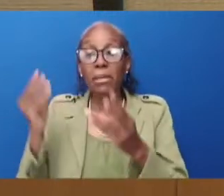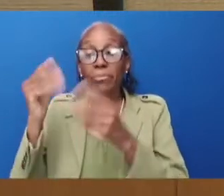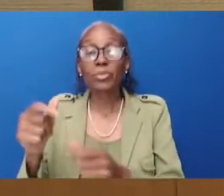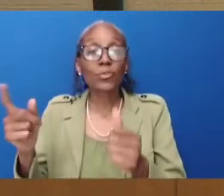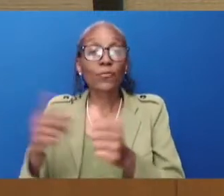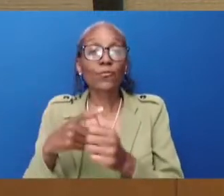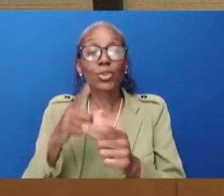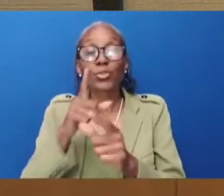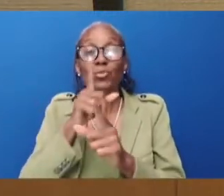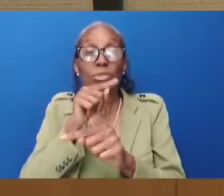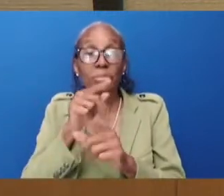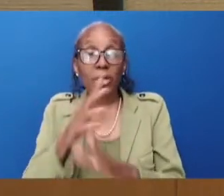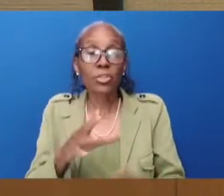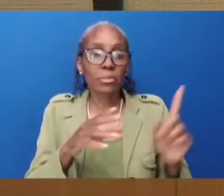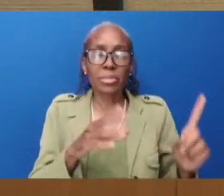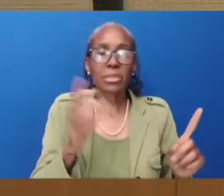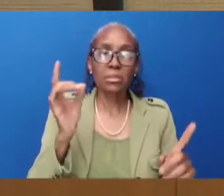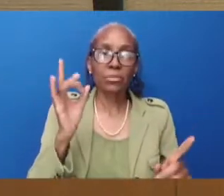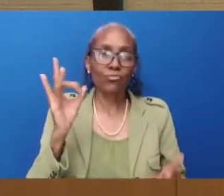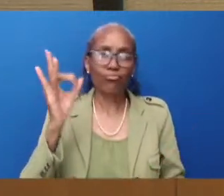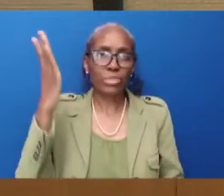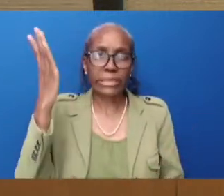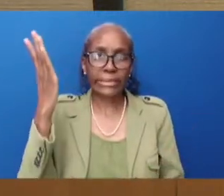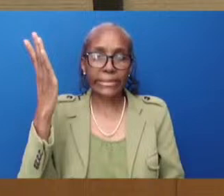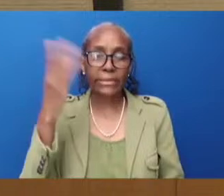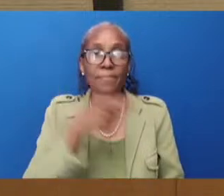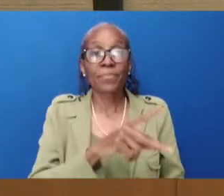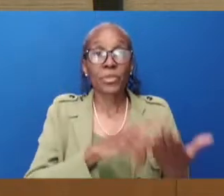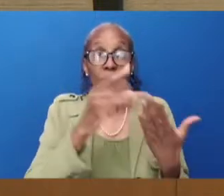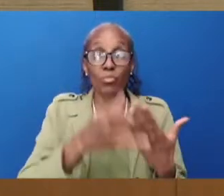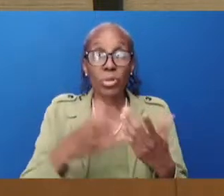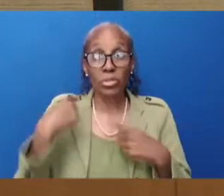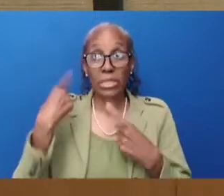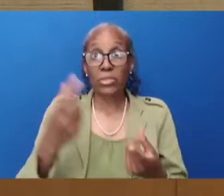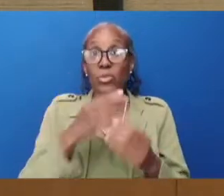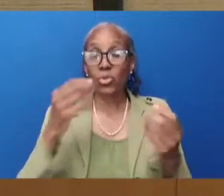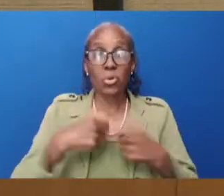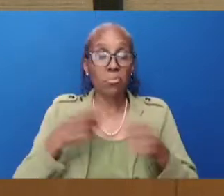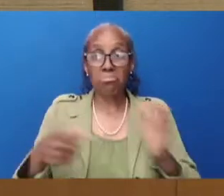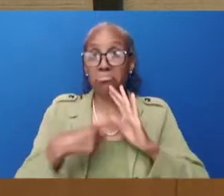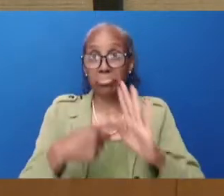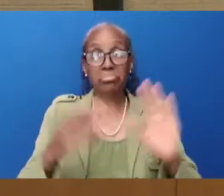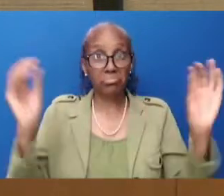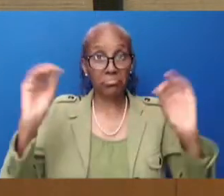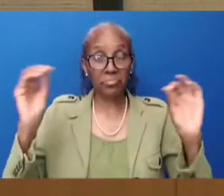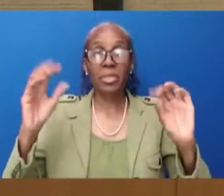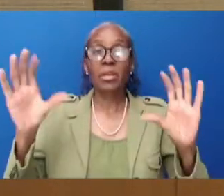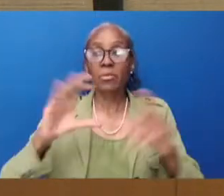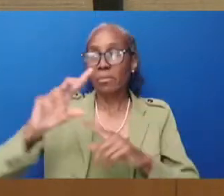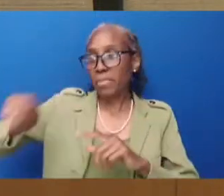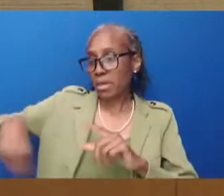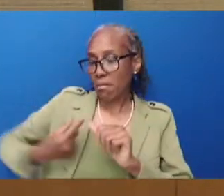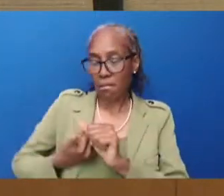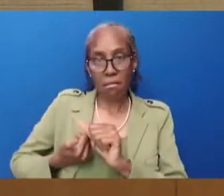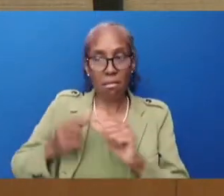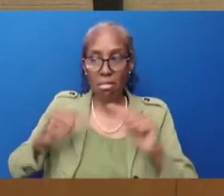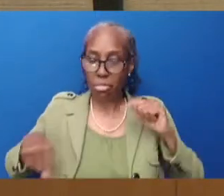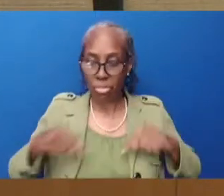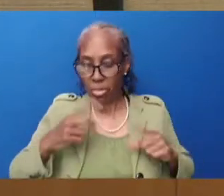I HAVE NO MONEY GOING TOWARDS FIRST RESPONDERS. BUT THIS IS OUTRAGEOUS.